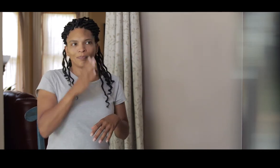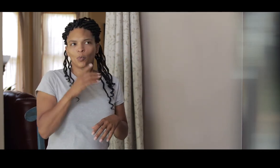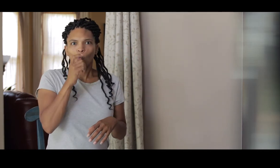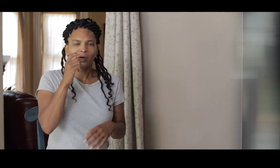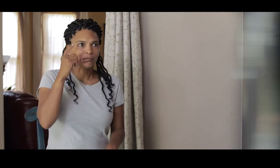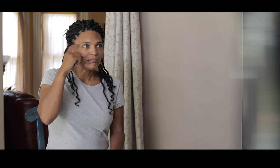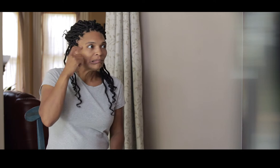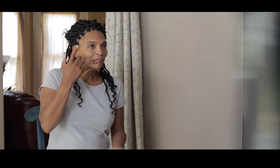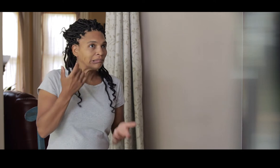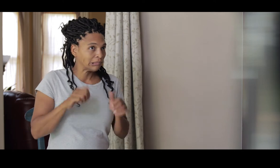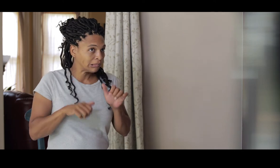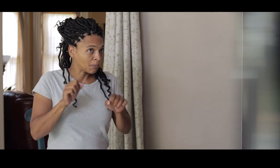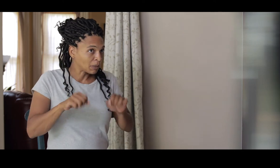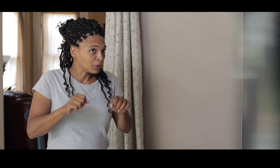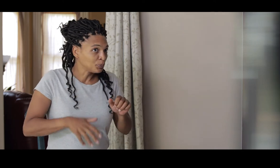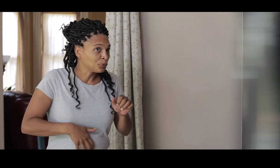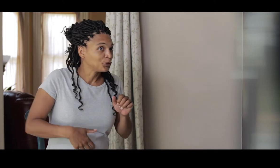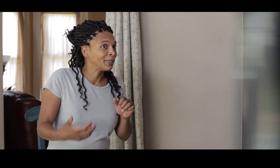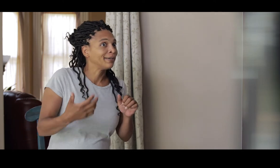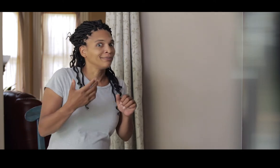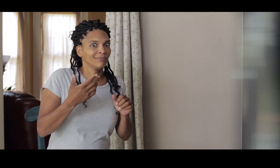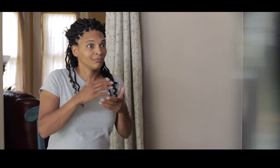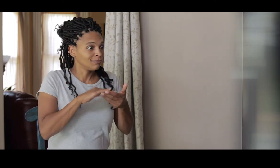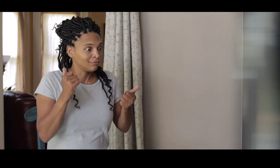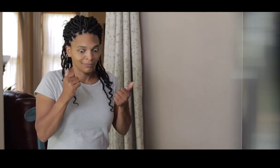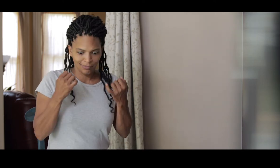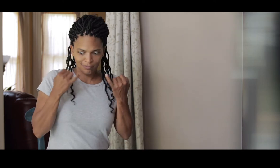You know, if after sex, a woman thinks she might be at risk of becoming pregnant,